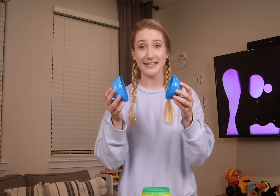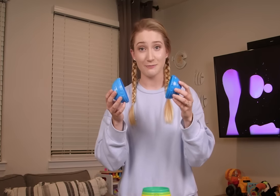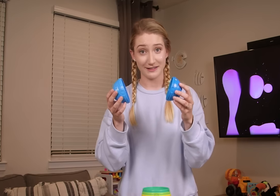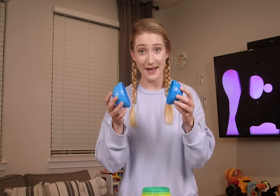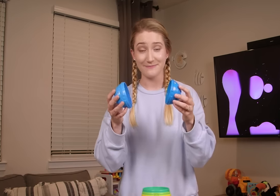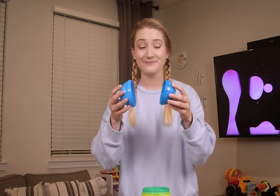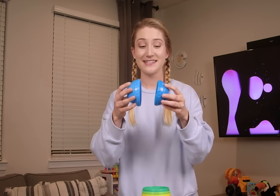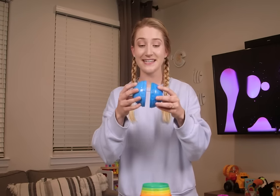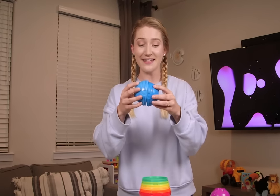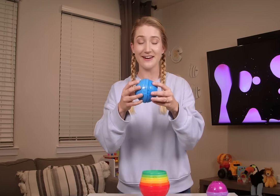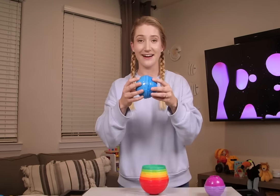Let's put them together.